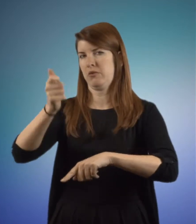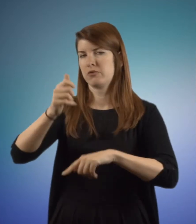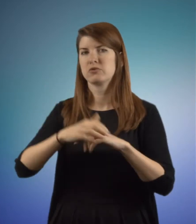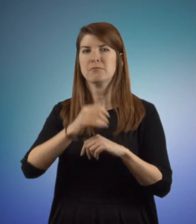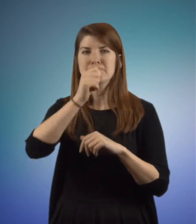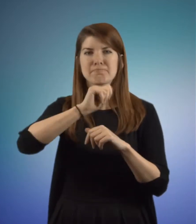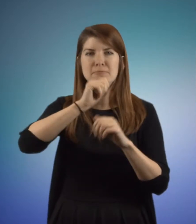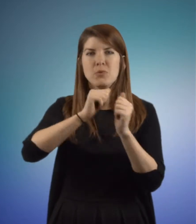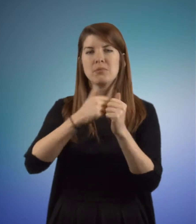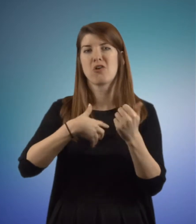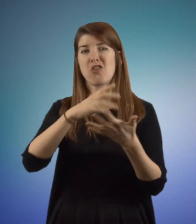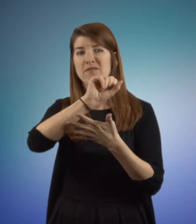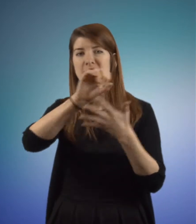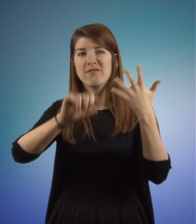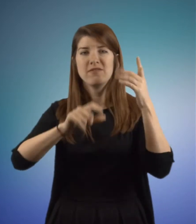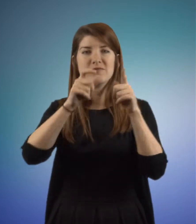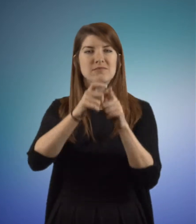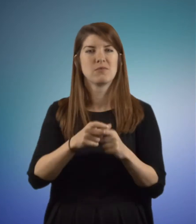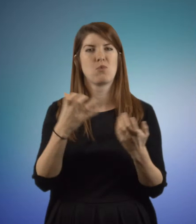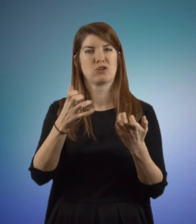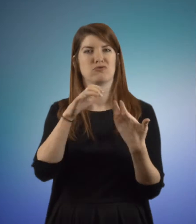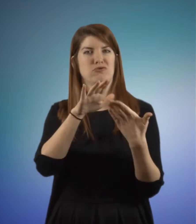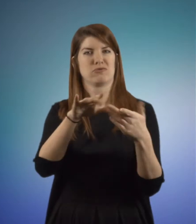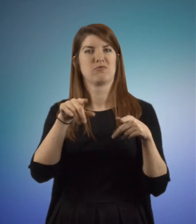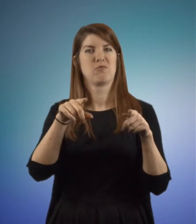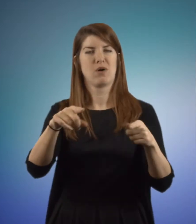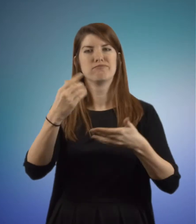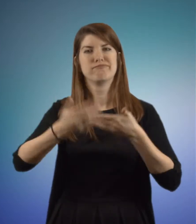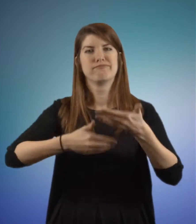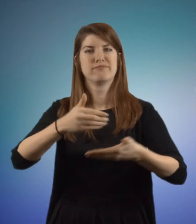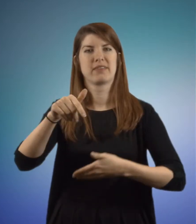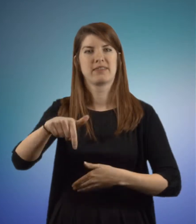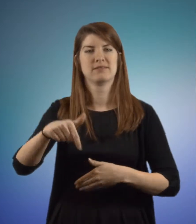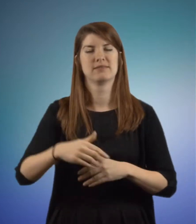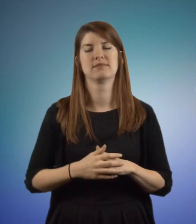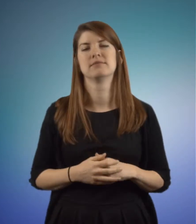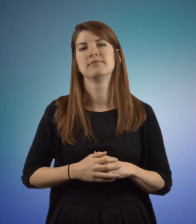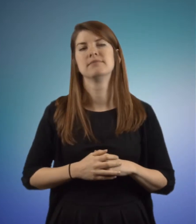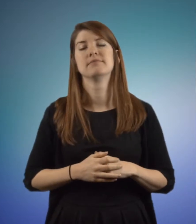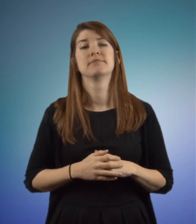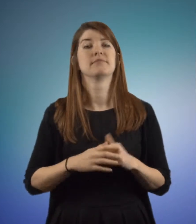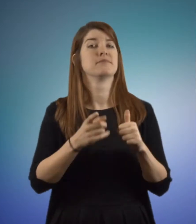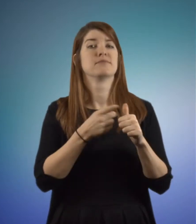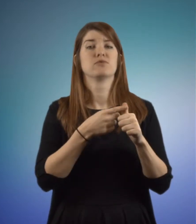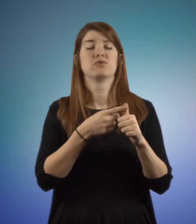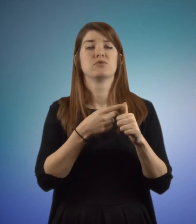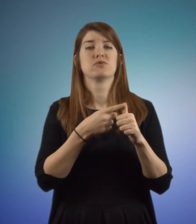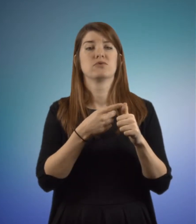there's a lot of terminology that we want to address as we move through this. First of all, evaluation.